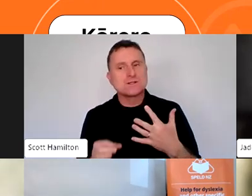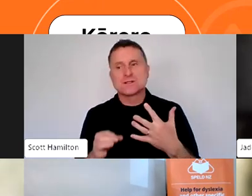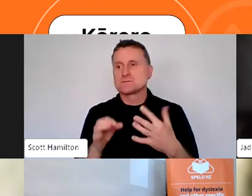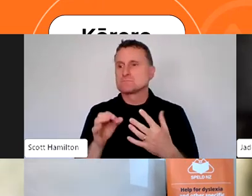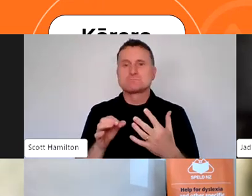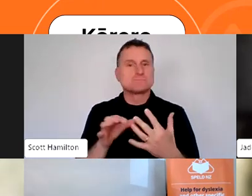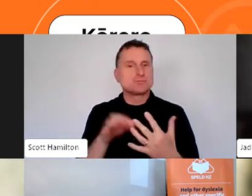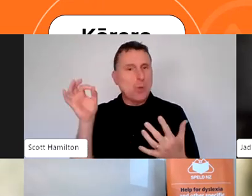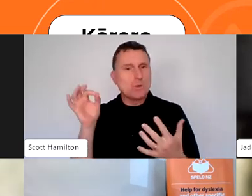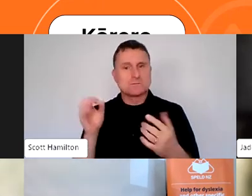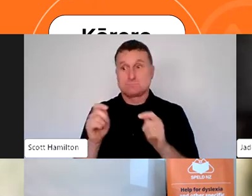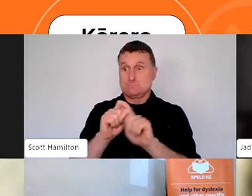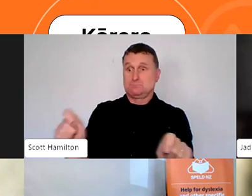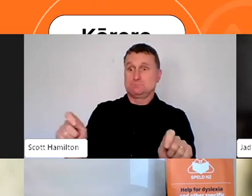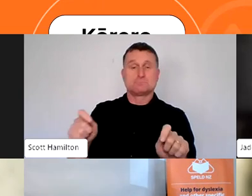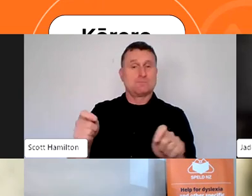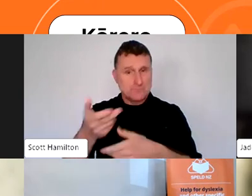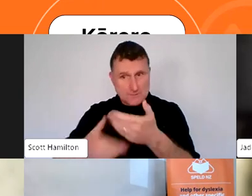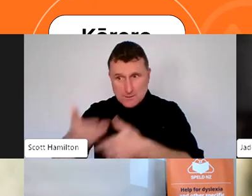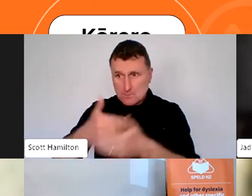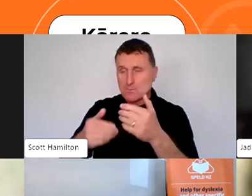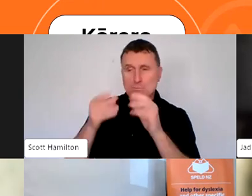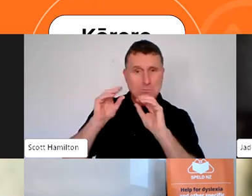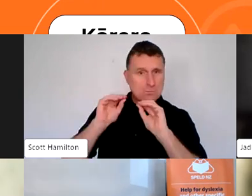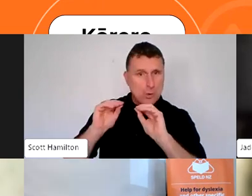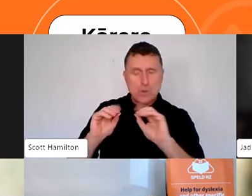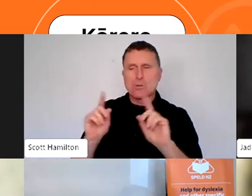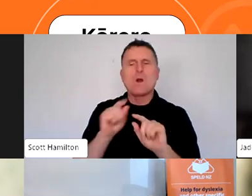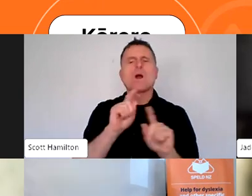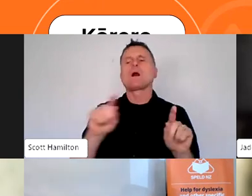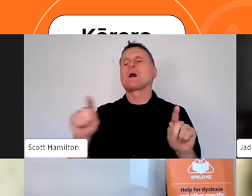they can demonstrate learning in ways that work best for them. And